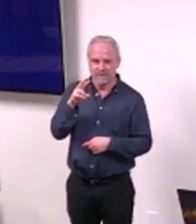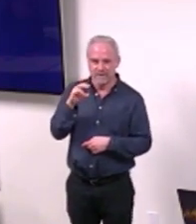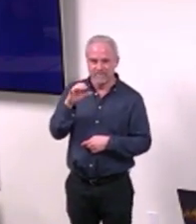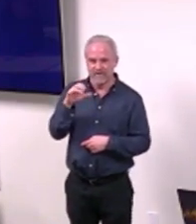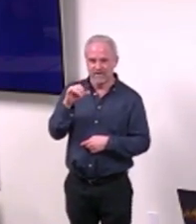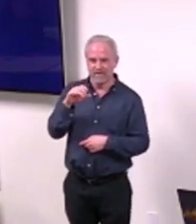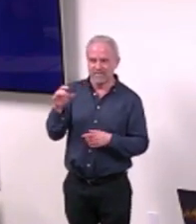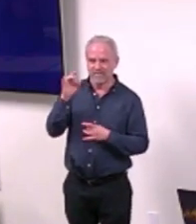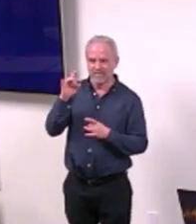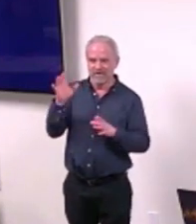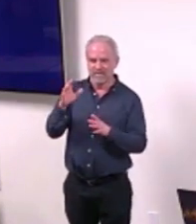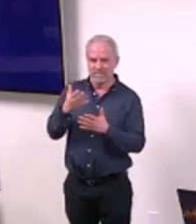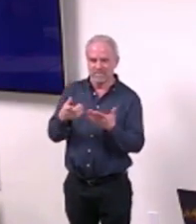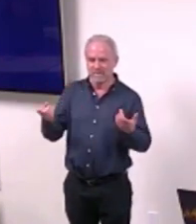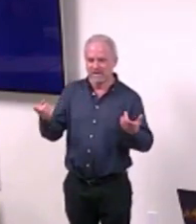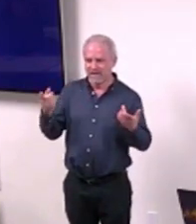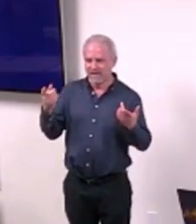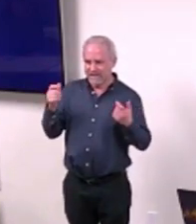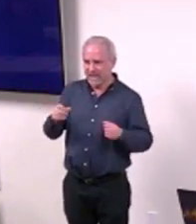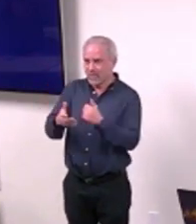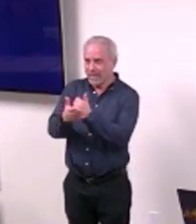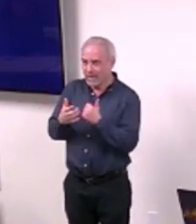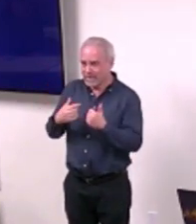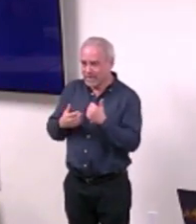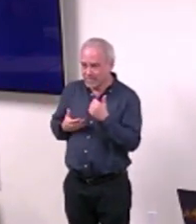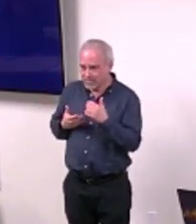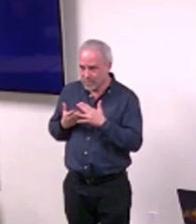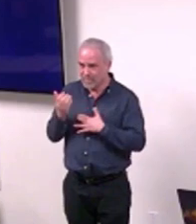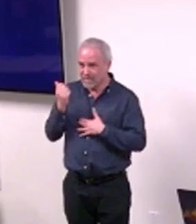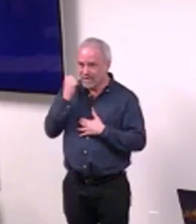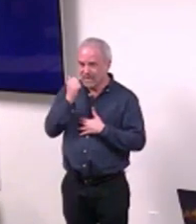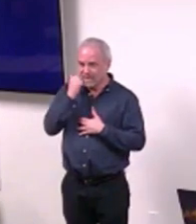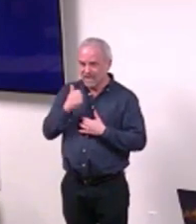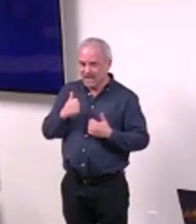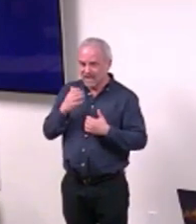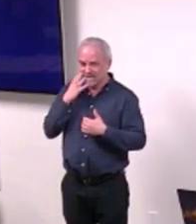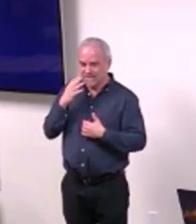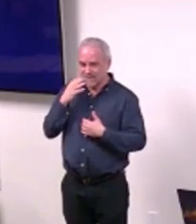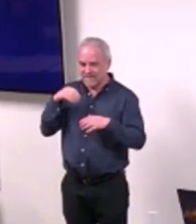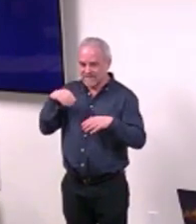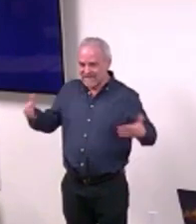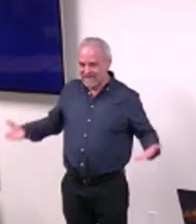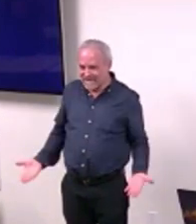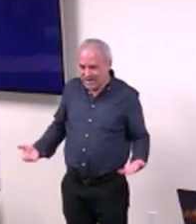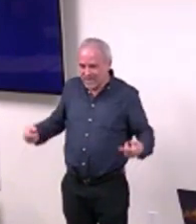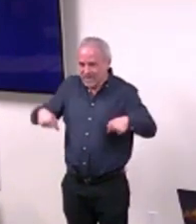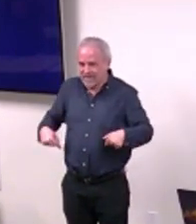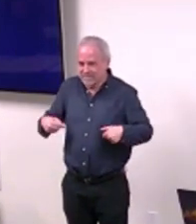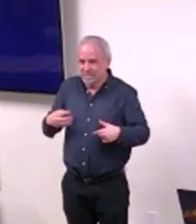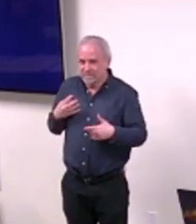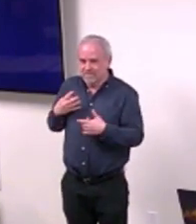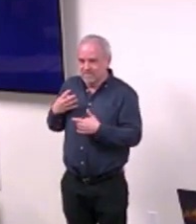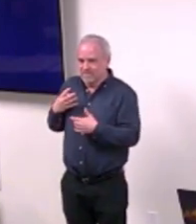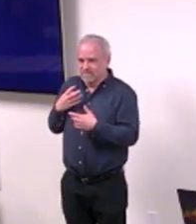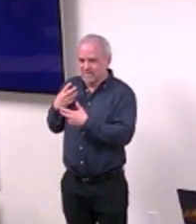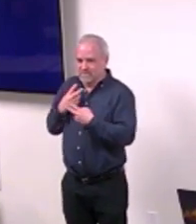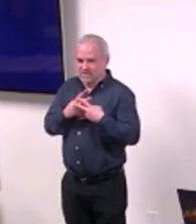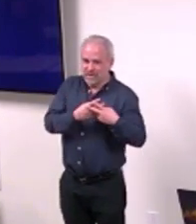through the day-to-day experiences in the jail or prison? OR wherever they were being caged.